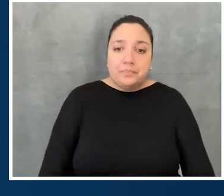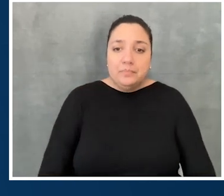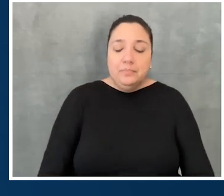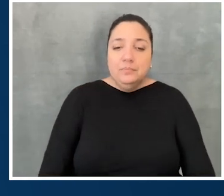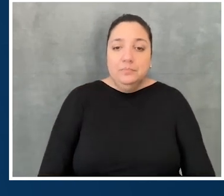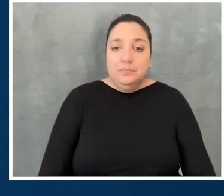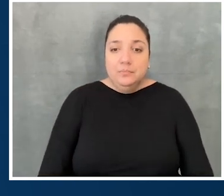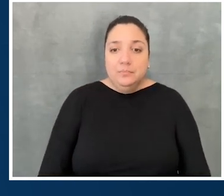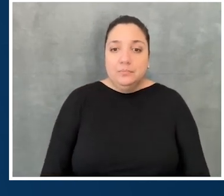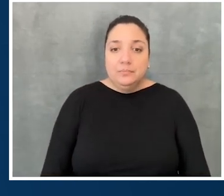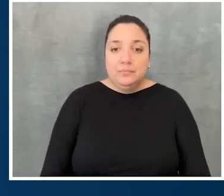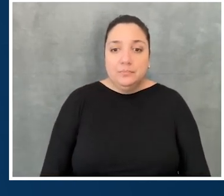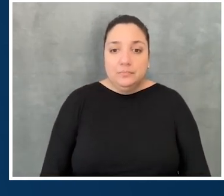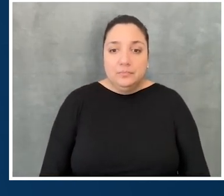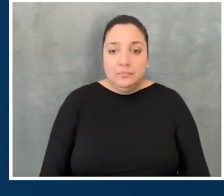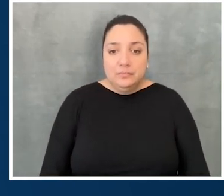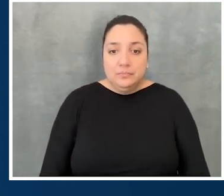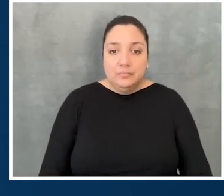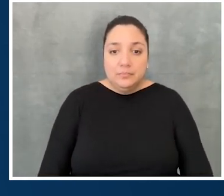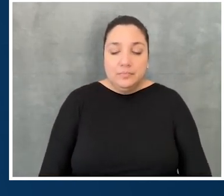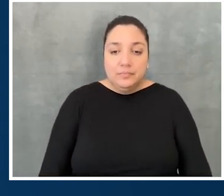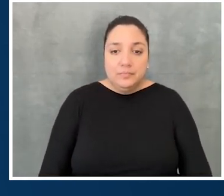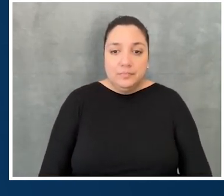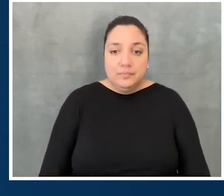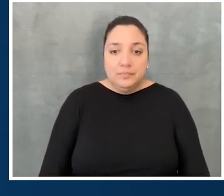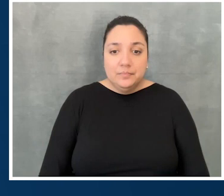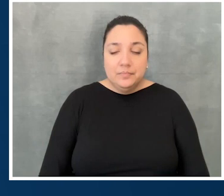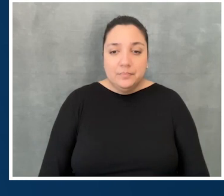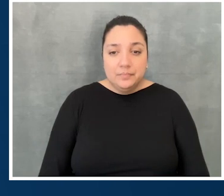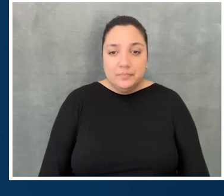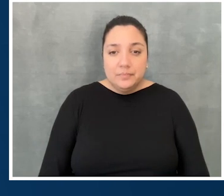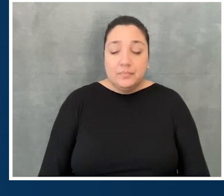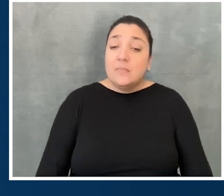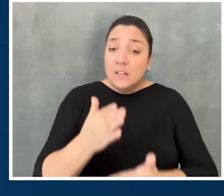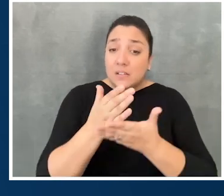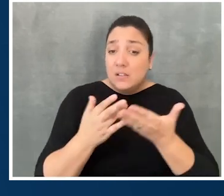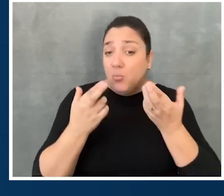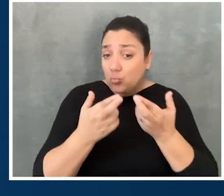Some of the other resources that I think are really important for people to know about is